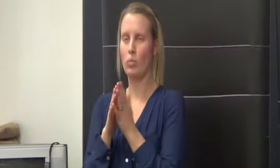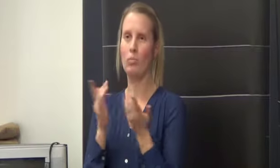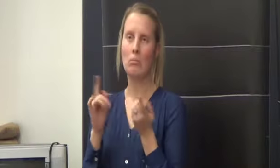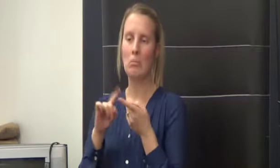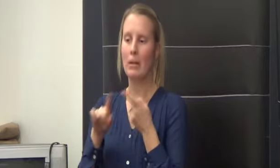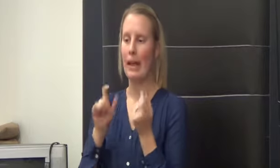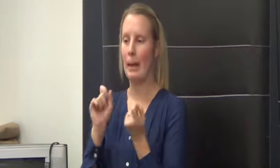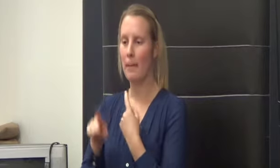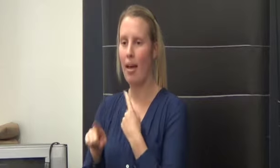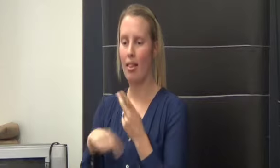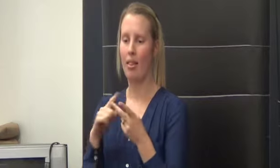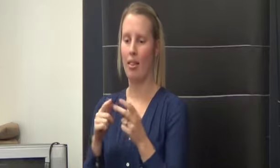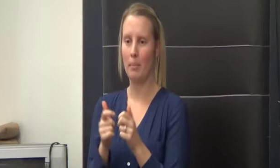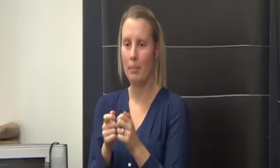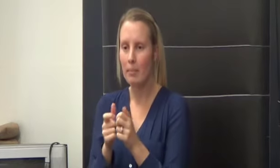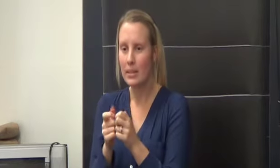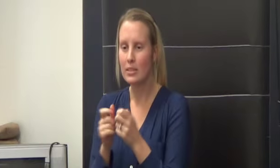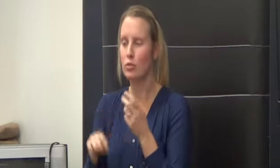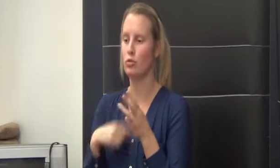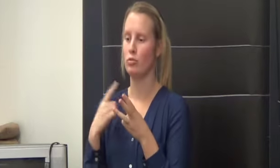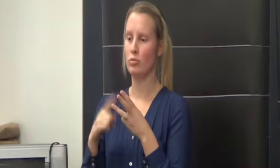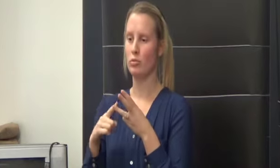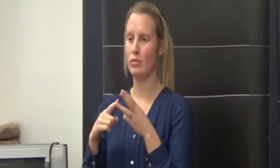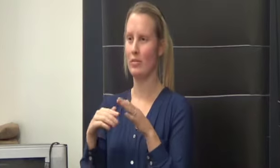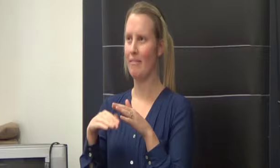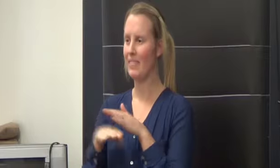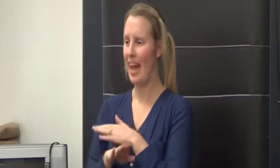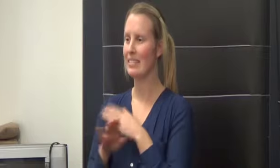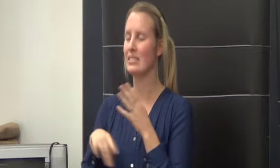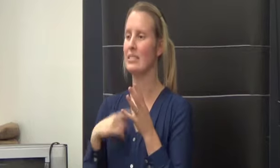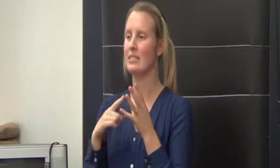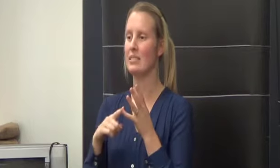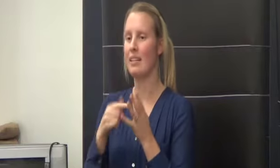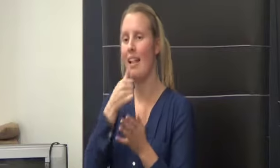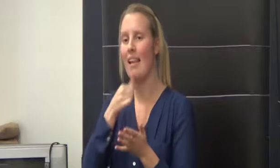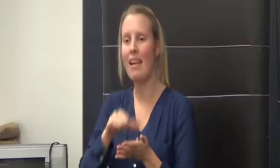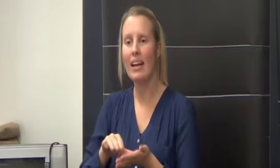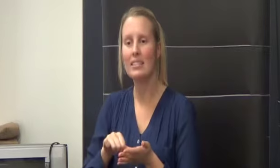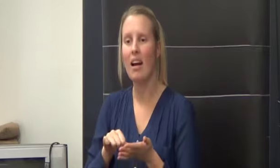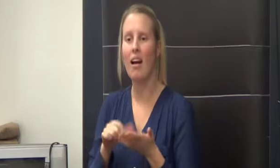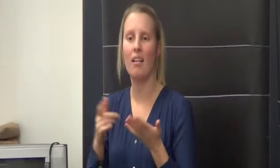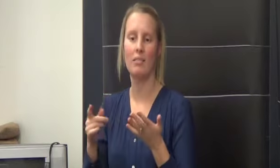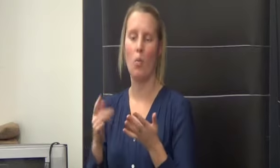Is it by SMS? Is it by fax? By letter or by sending you braille?